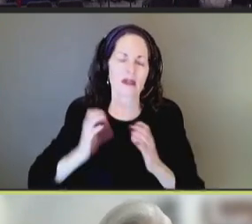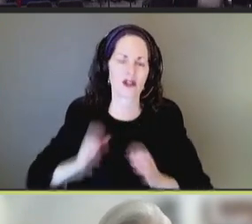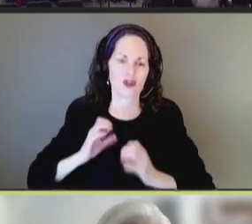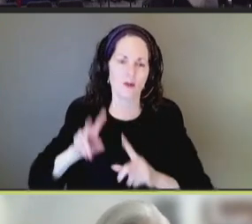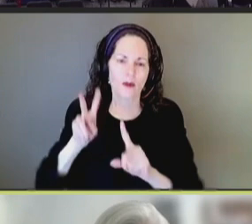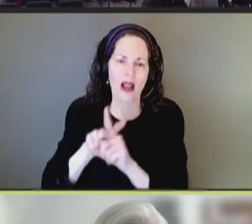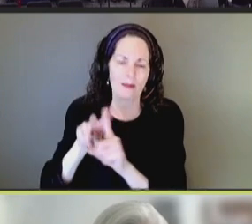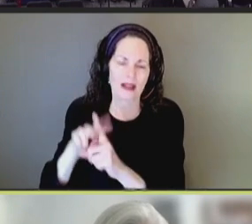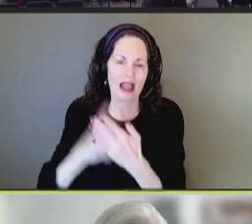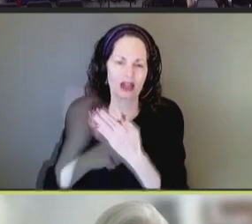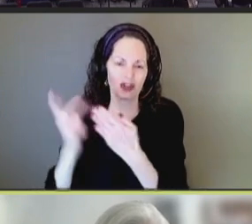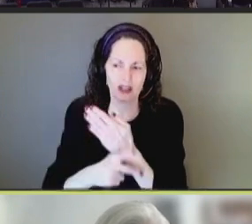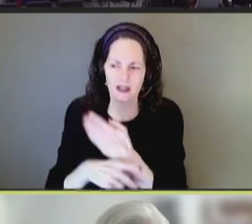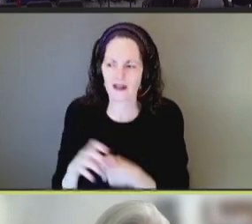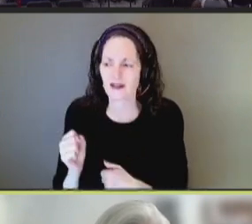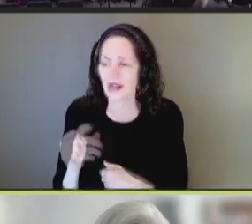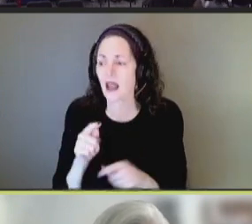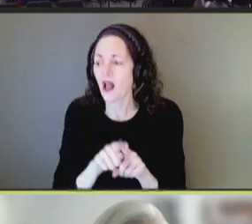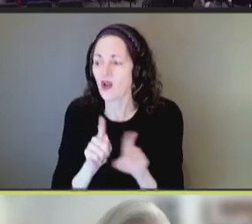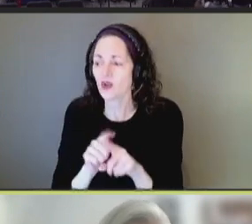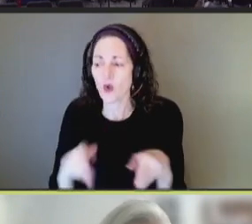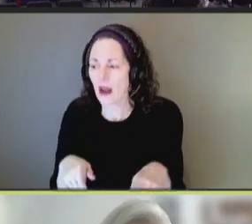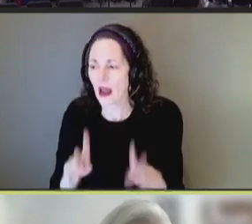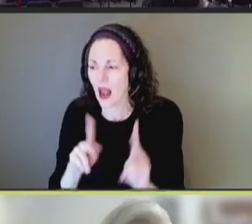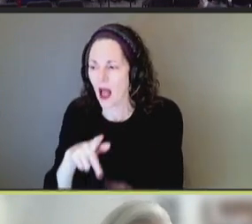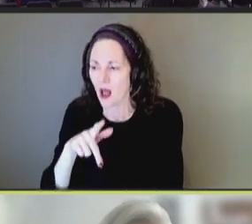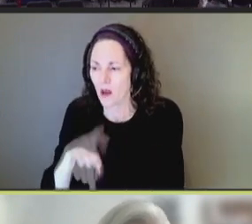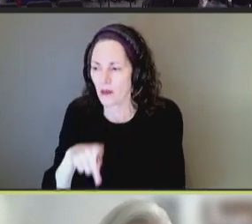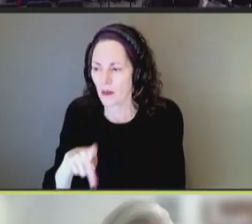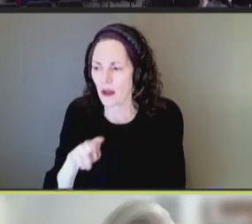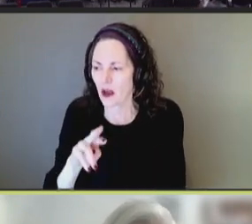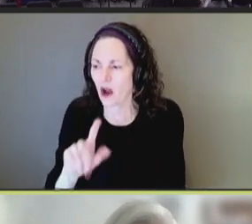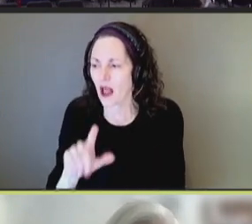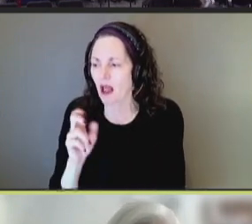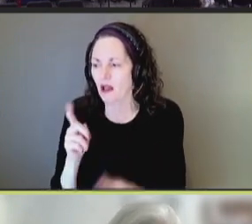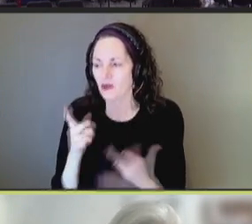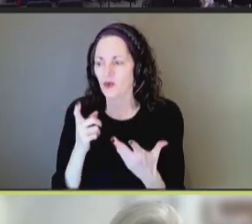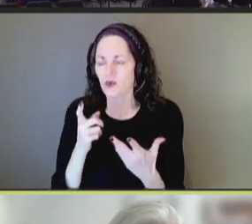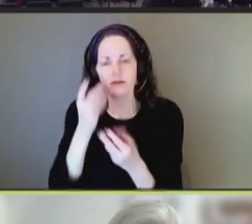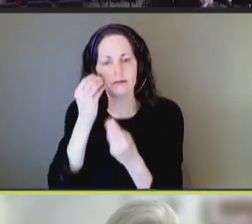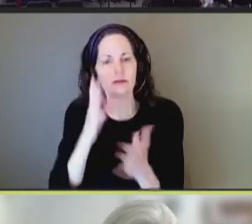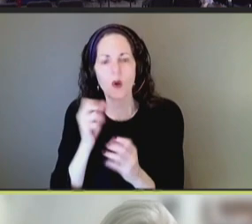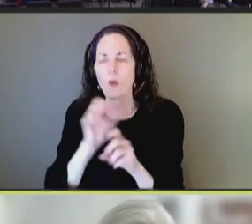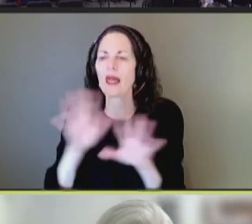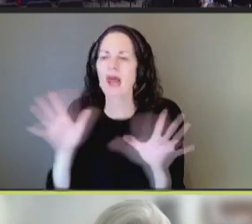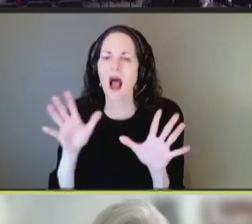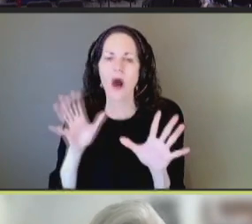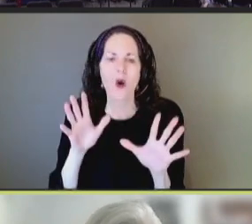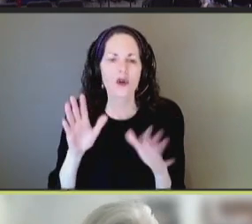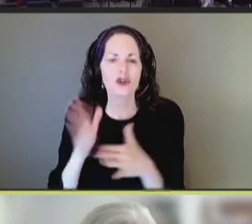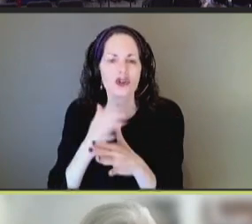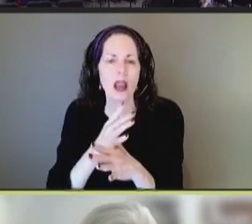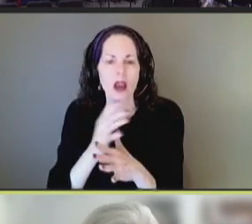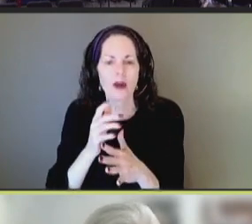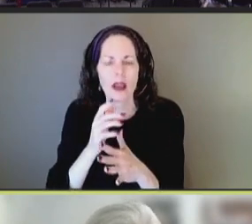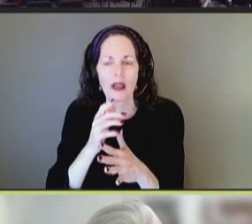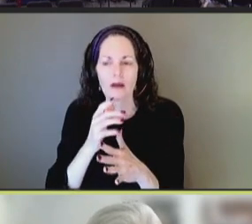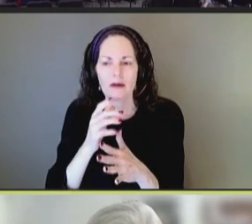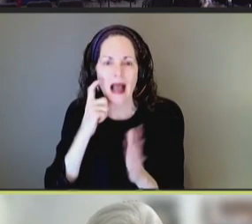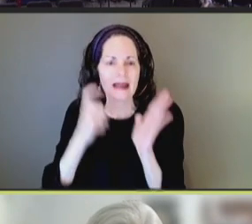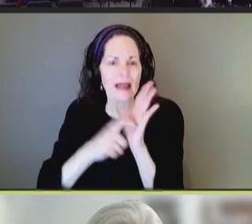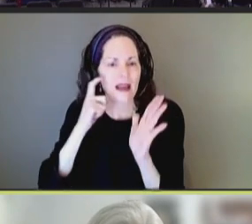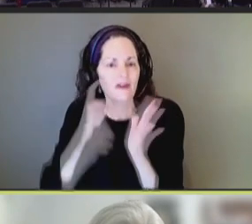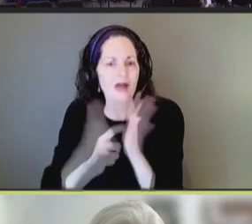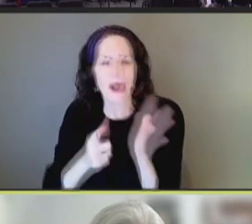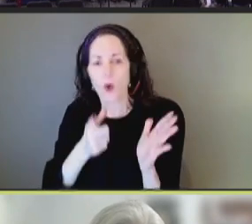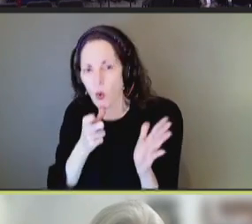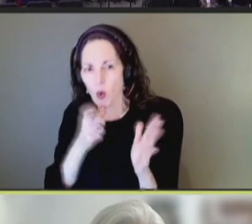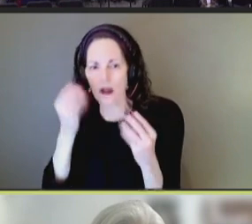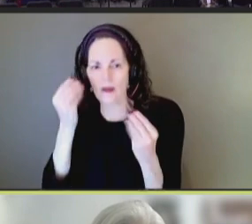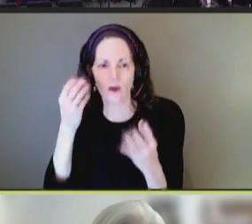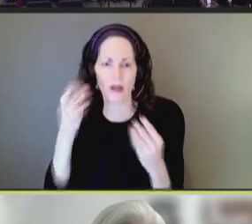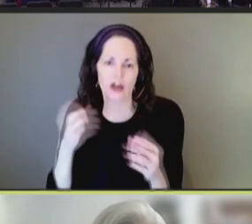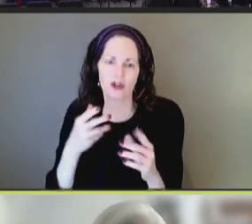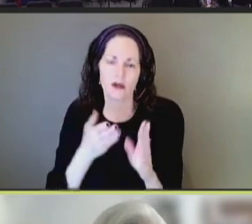that allows data linkage without sharing any identified information with CDC. Next slide.